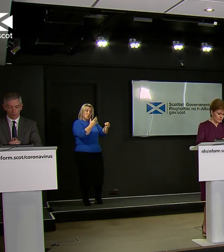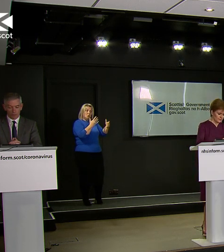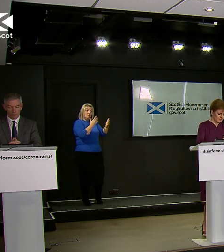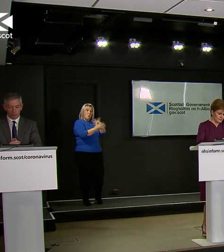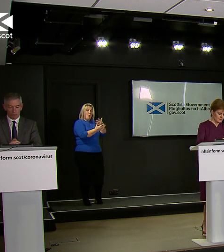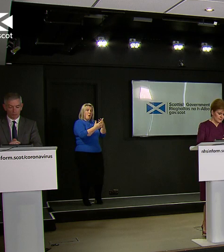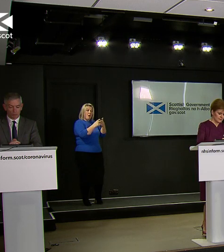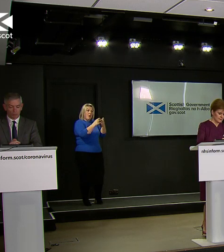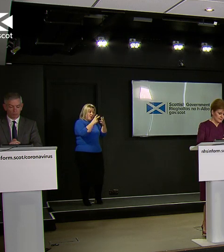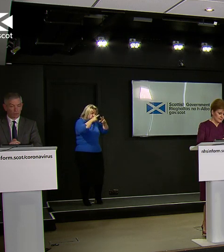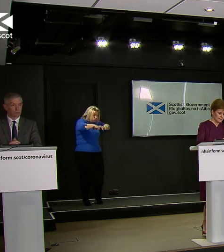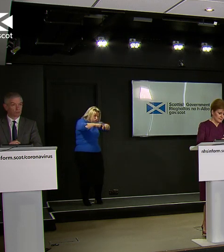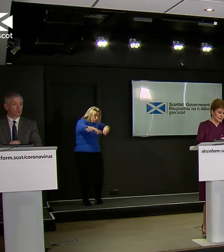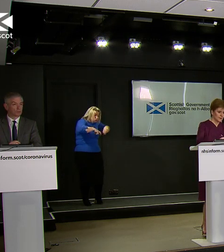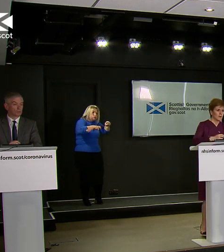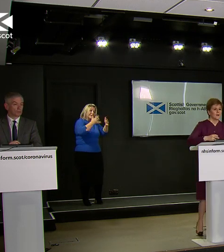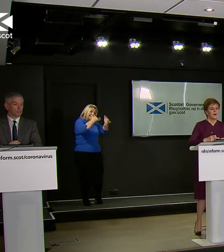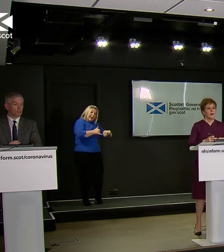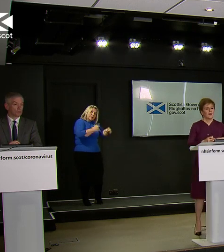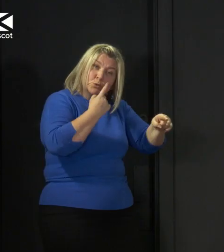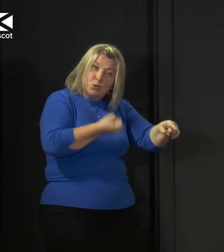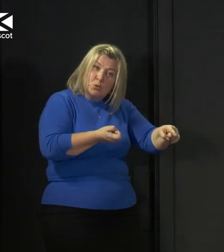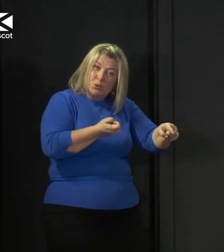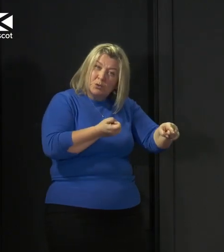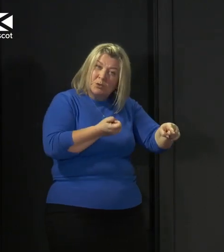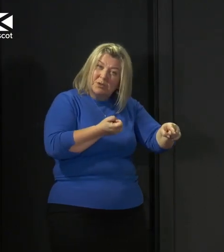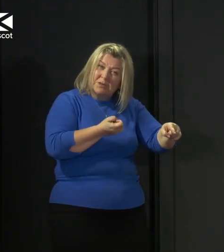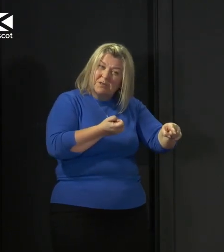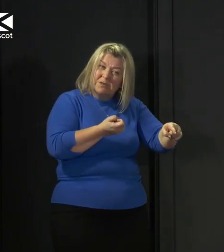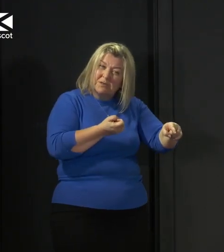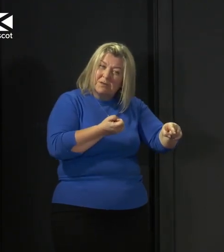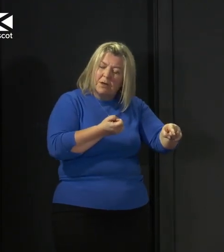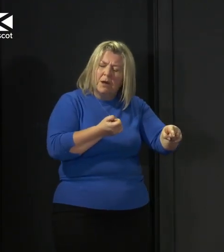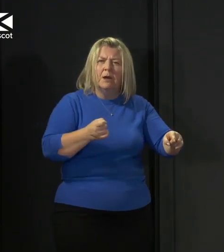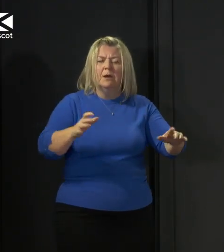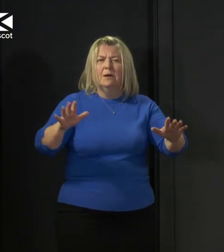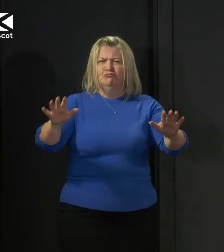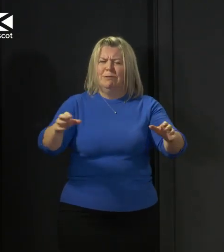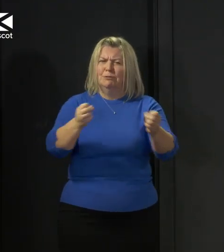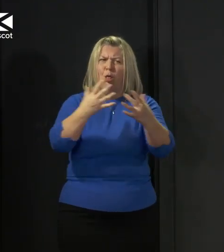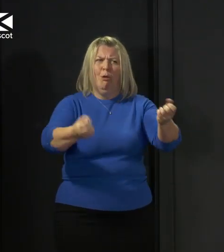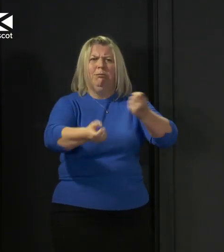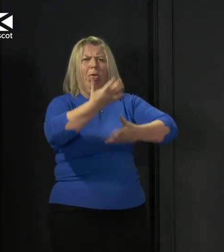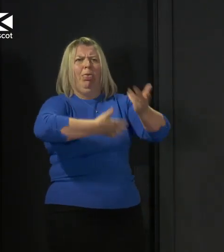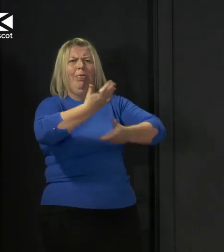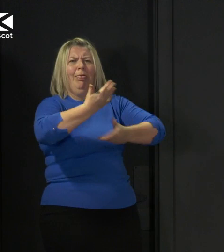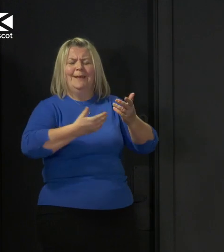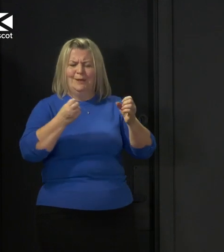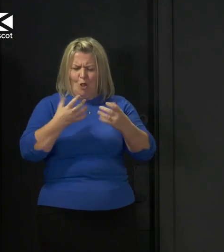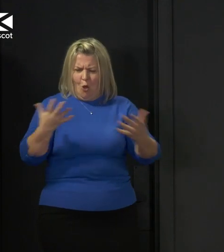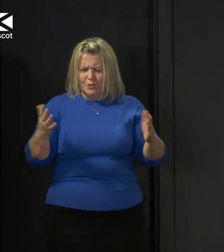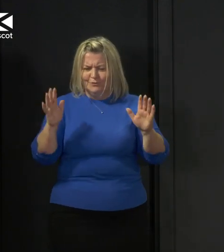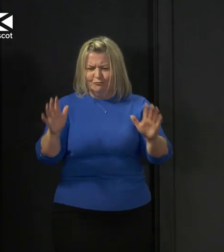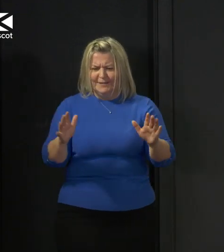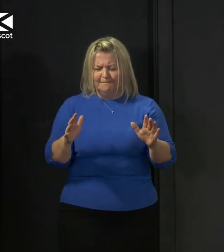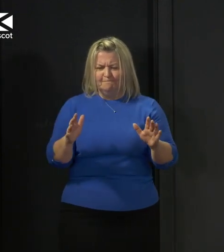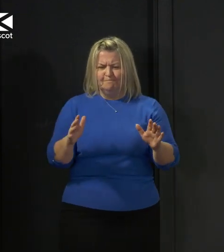enough so why didn't you and so there's a lot in there and I have a not held